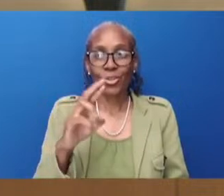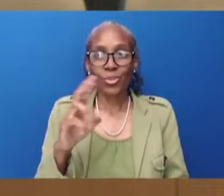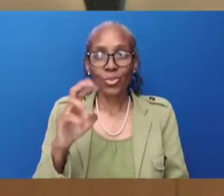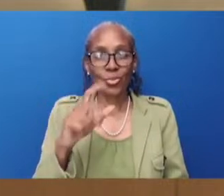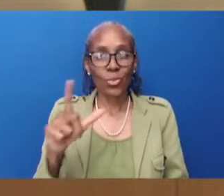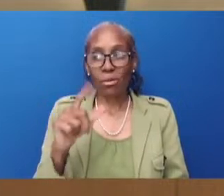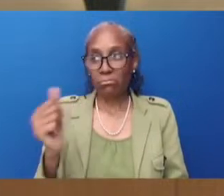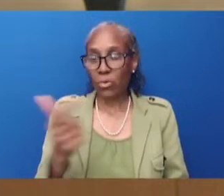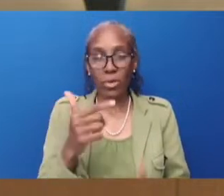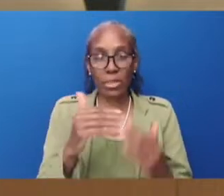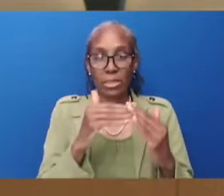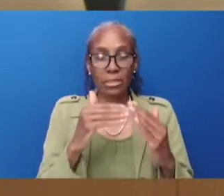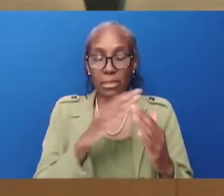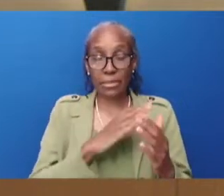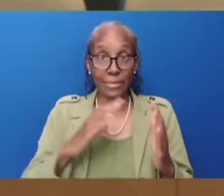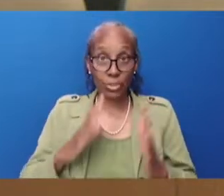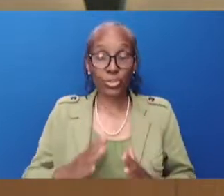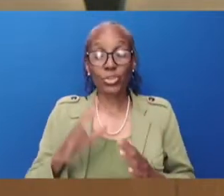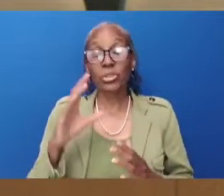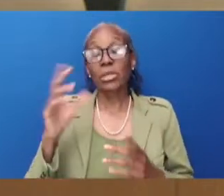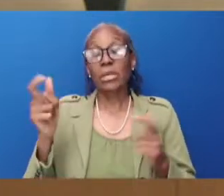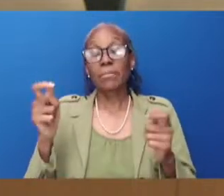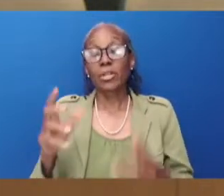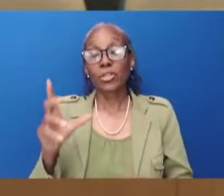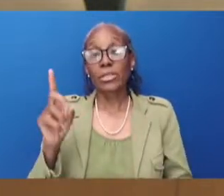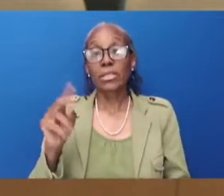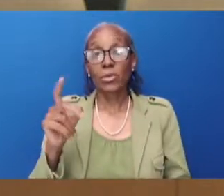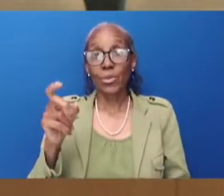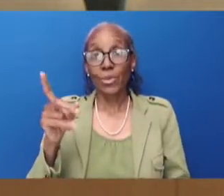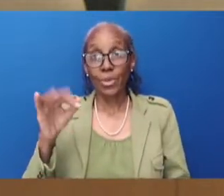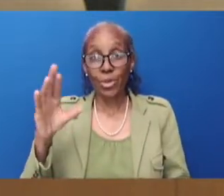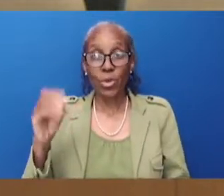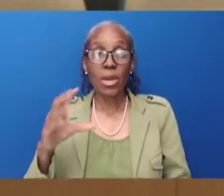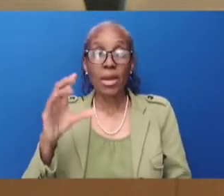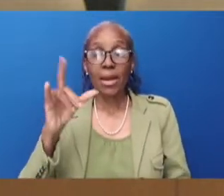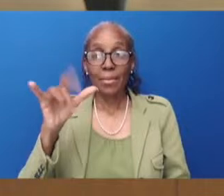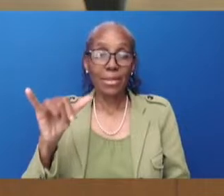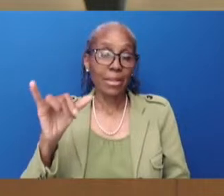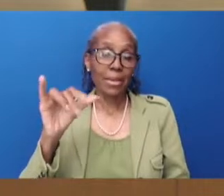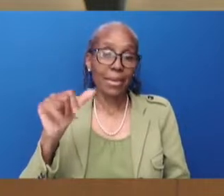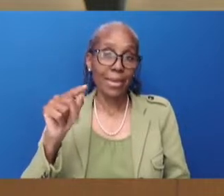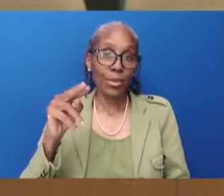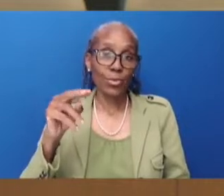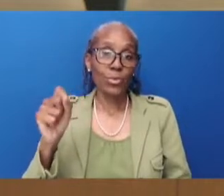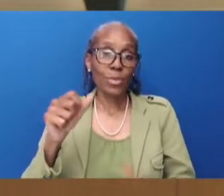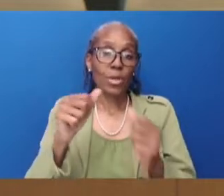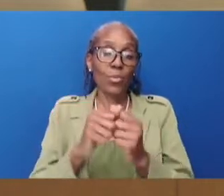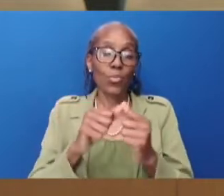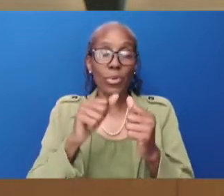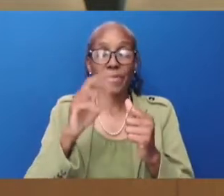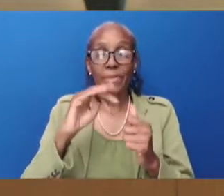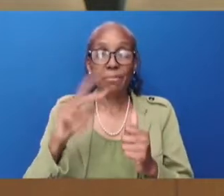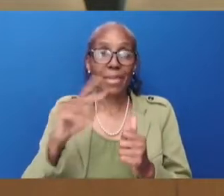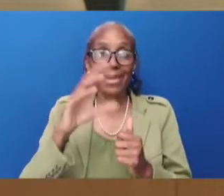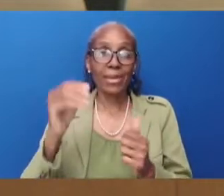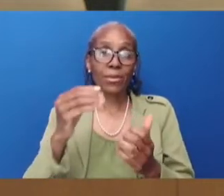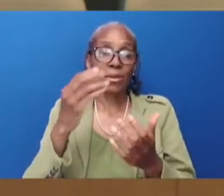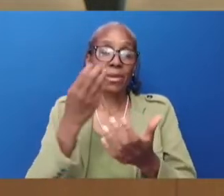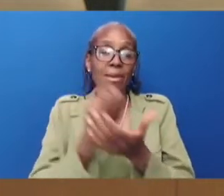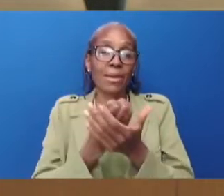GOOD EVENING,